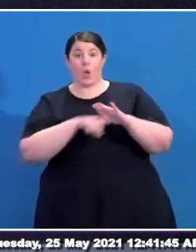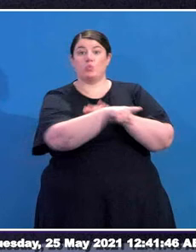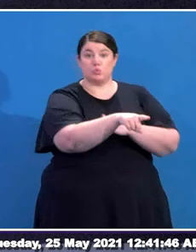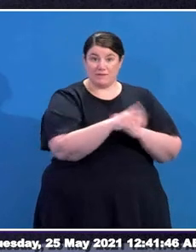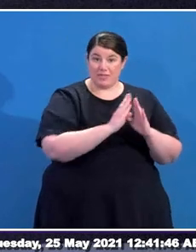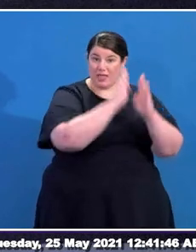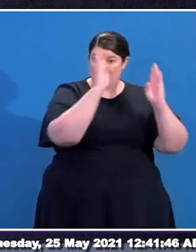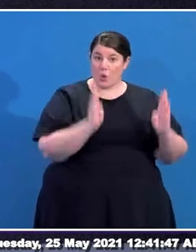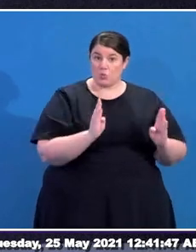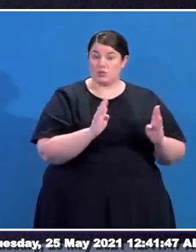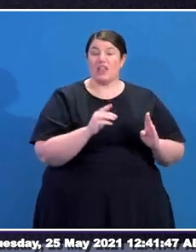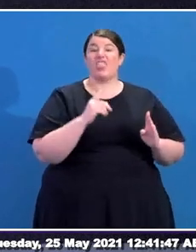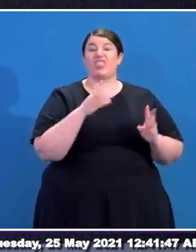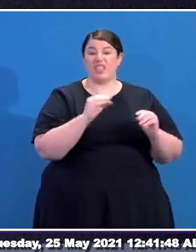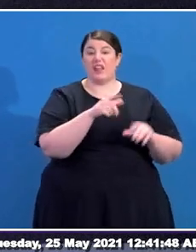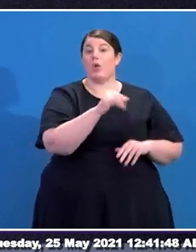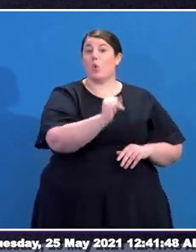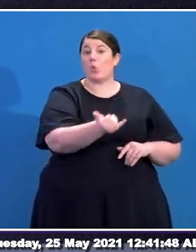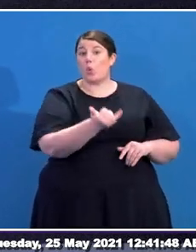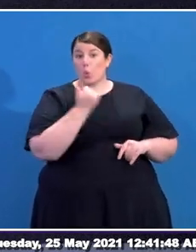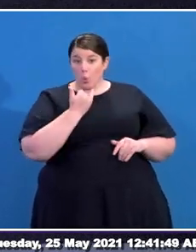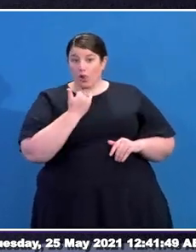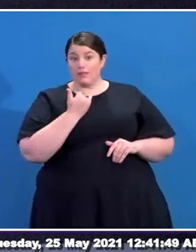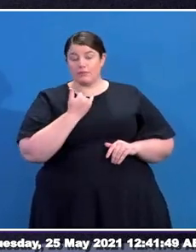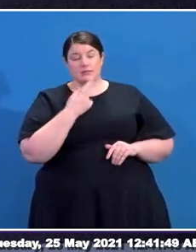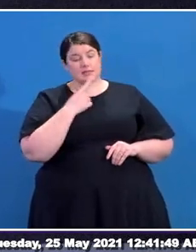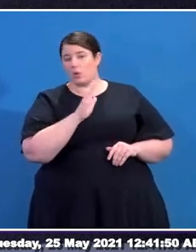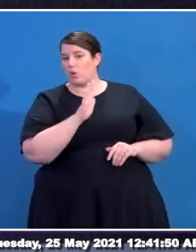and they said that he had had a behaviour.